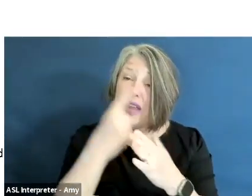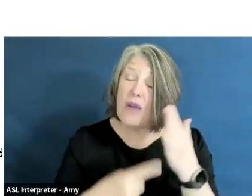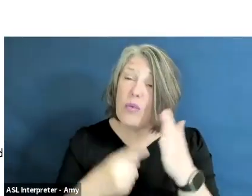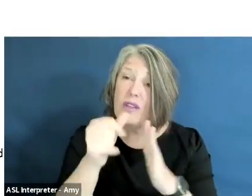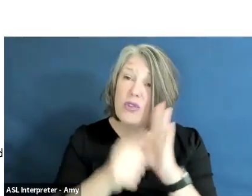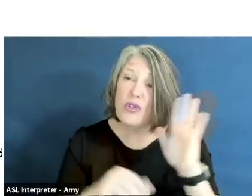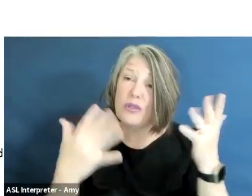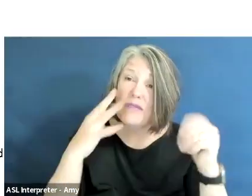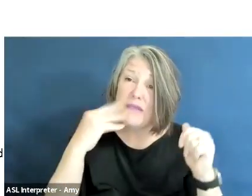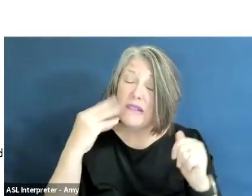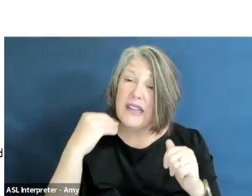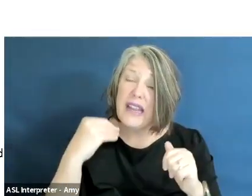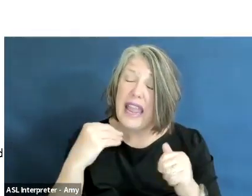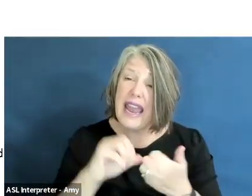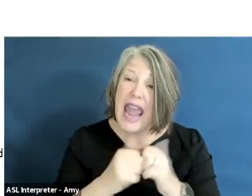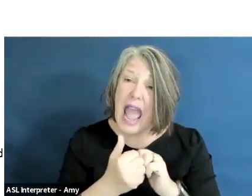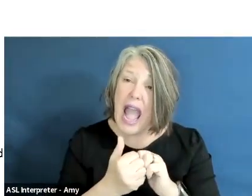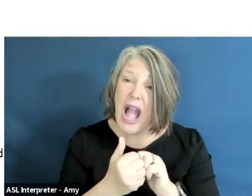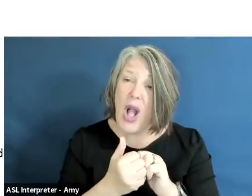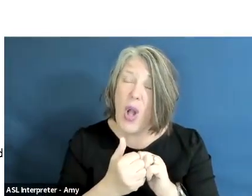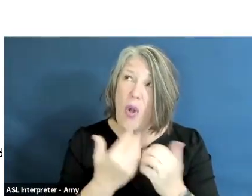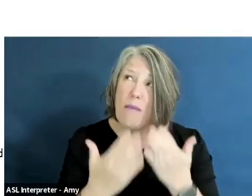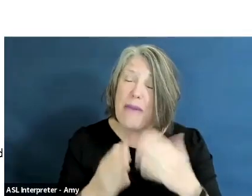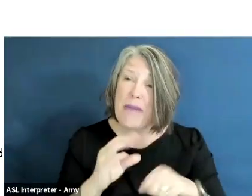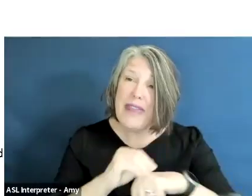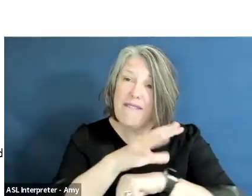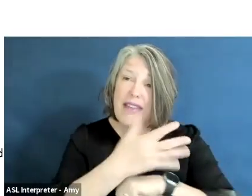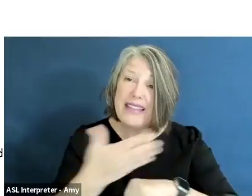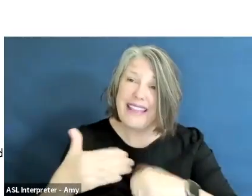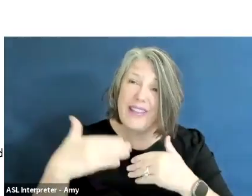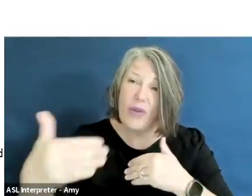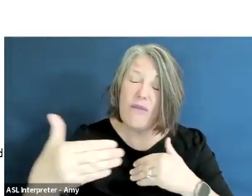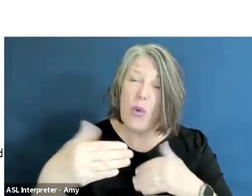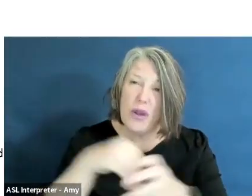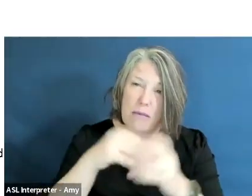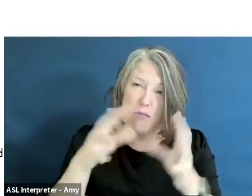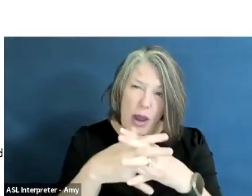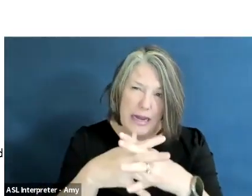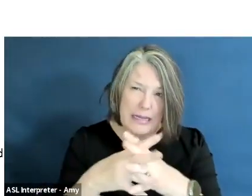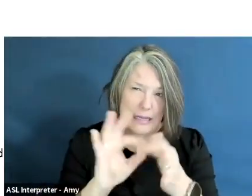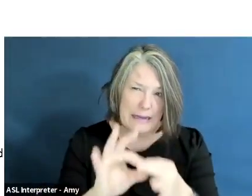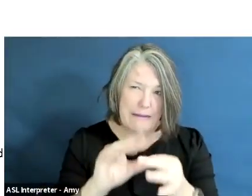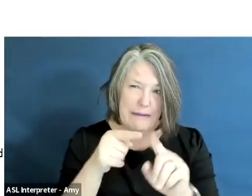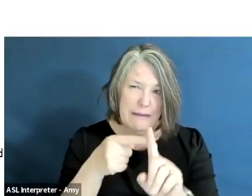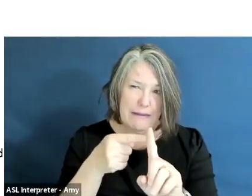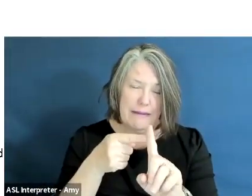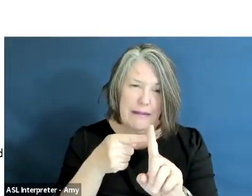had and how they may affect things going forward in pregnancy. Will some of those surgeries affect